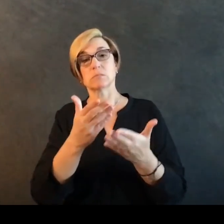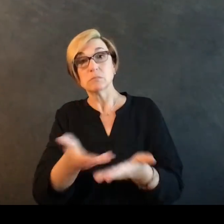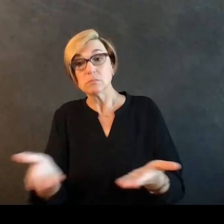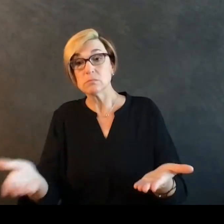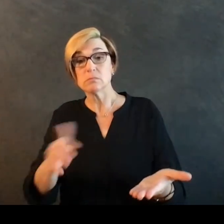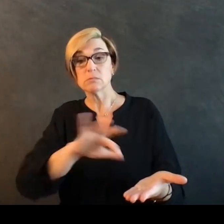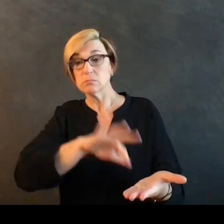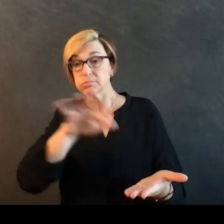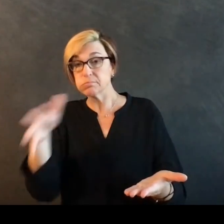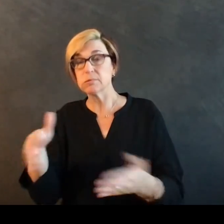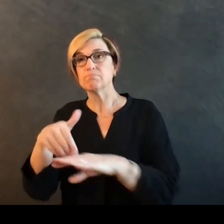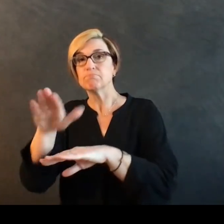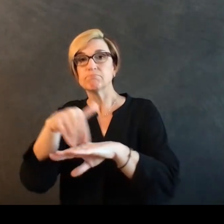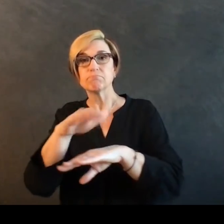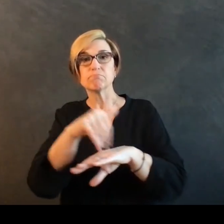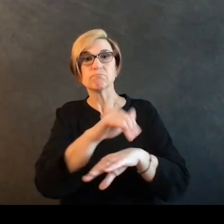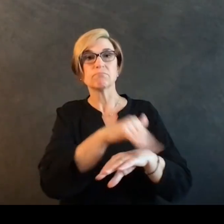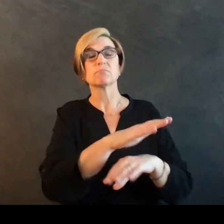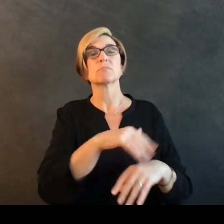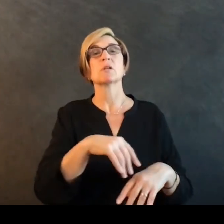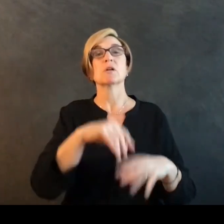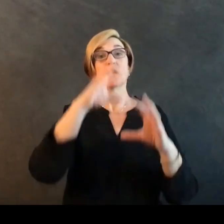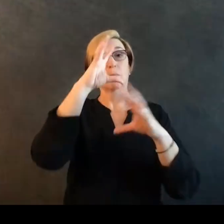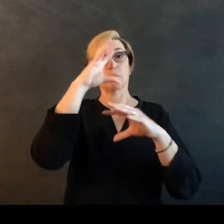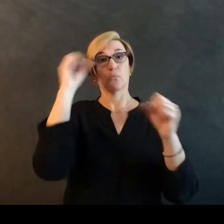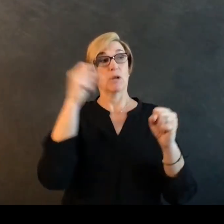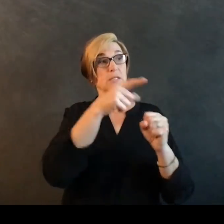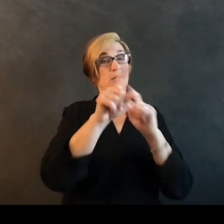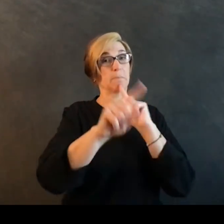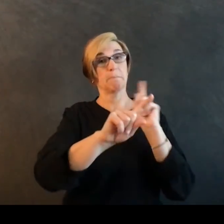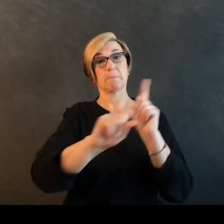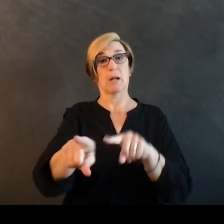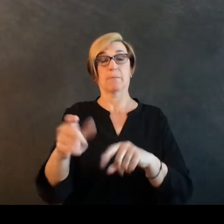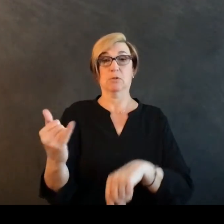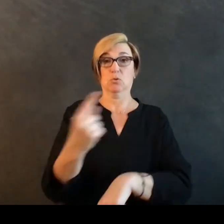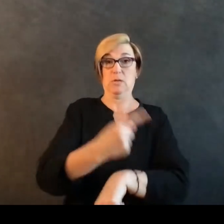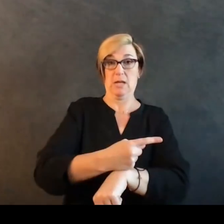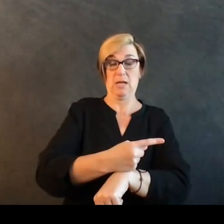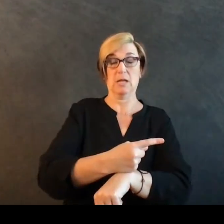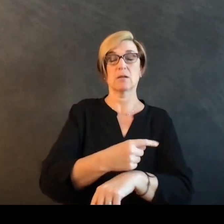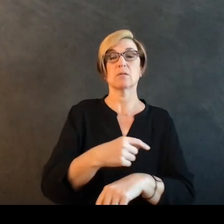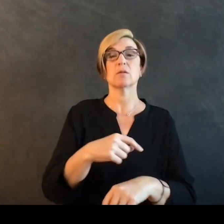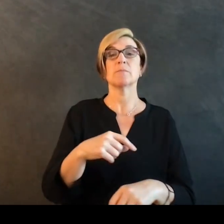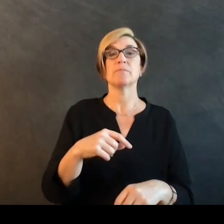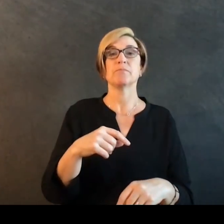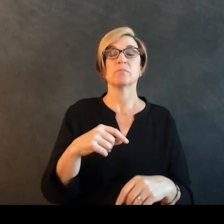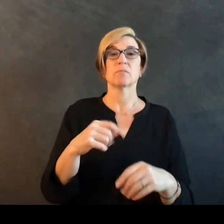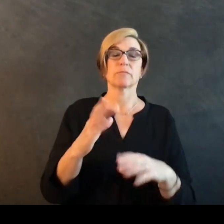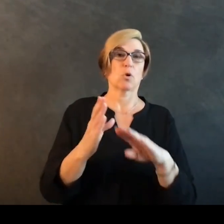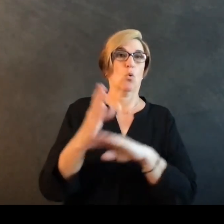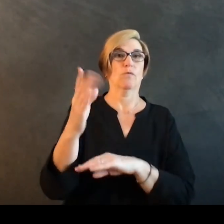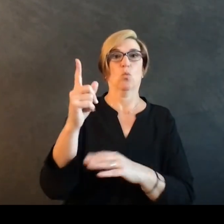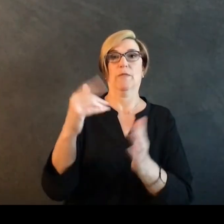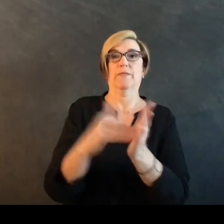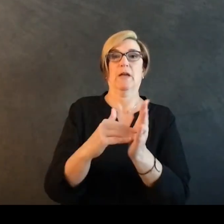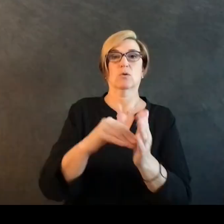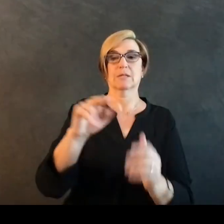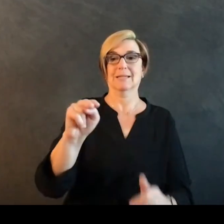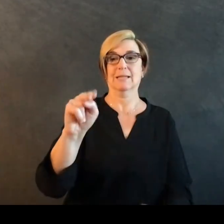he made a decision today to deploy thousands of n95 masks directly to New